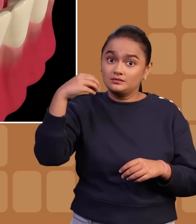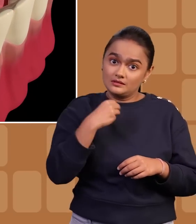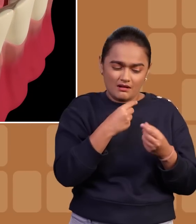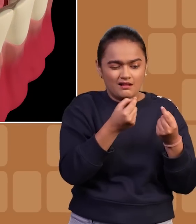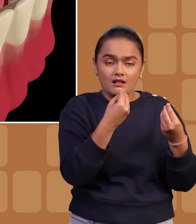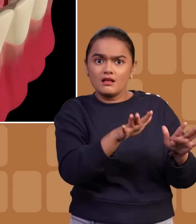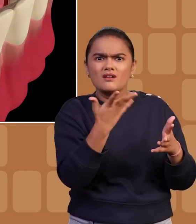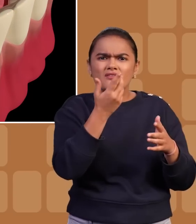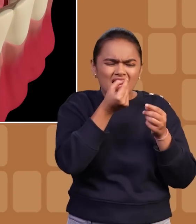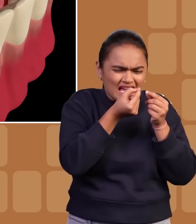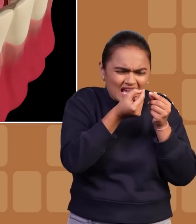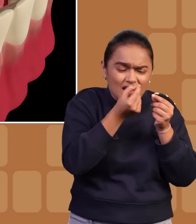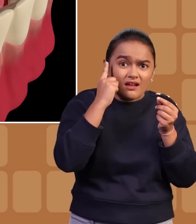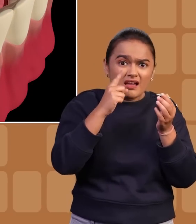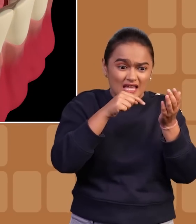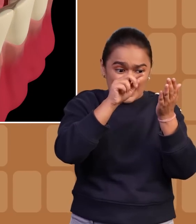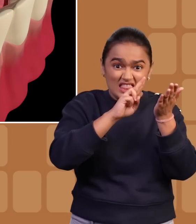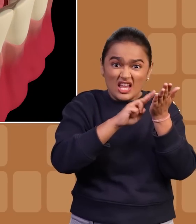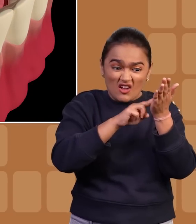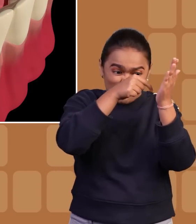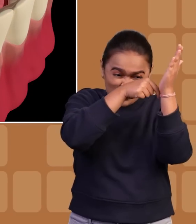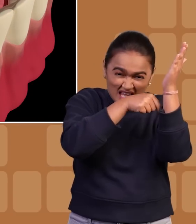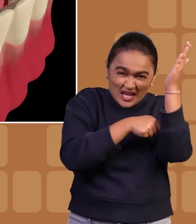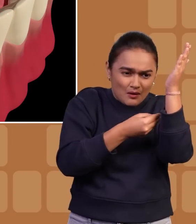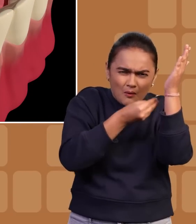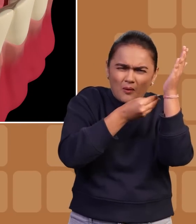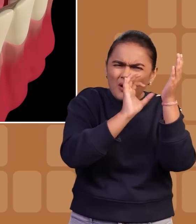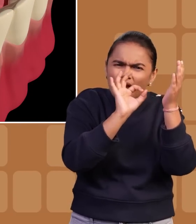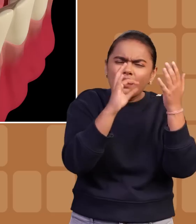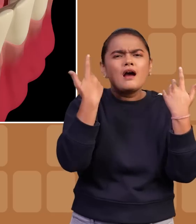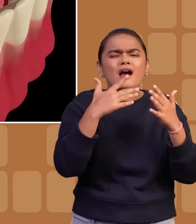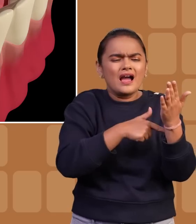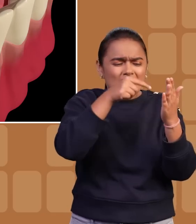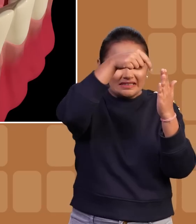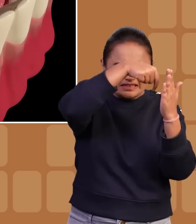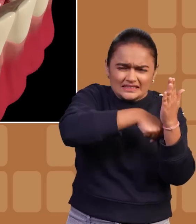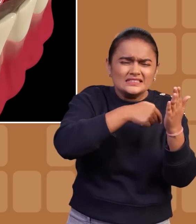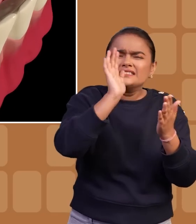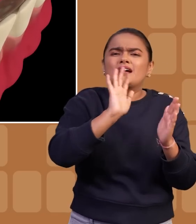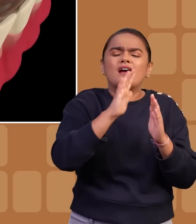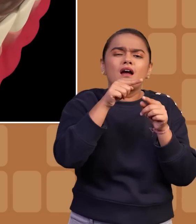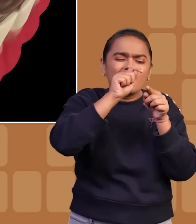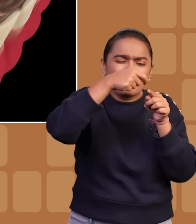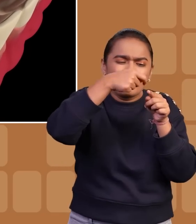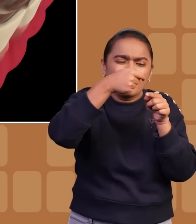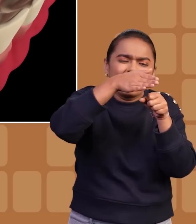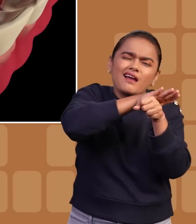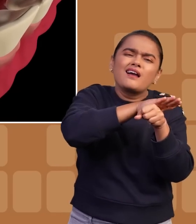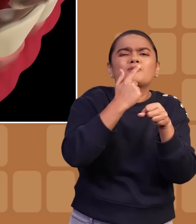If the decay is extremely close to the nerve, dentists seal the cavity to avoid unnecessary exposure to the nerve.